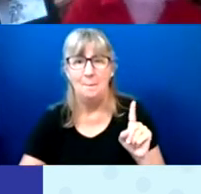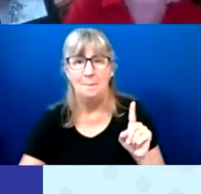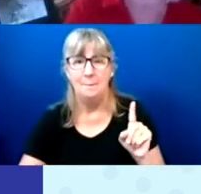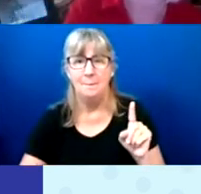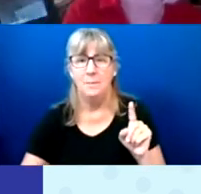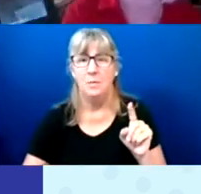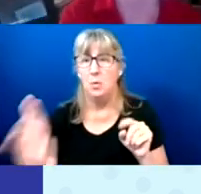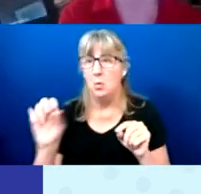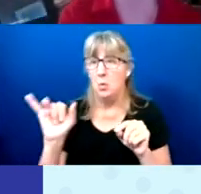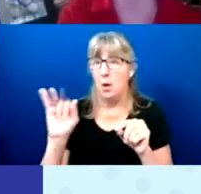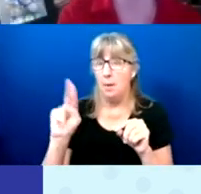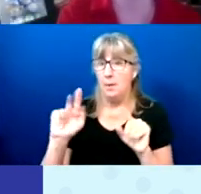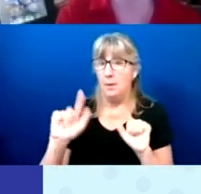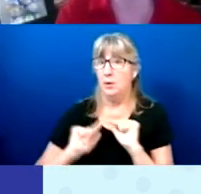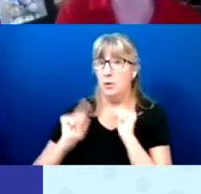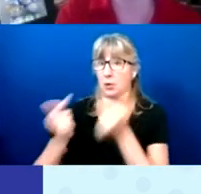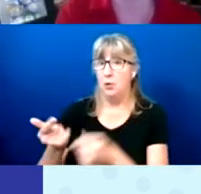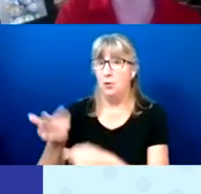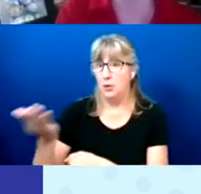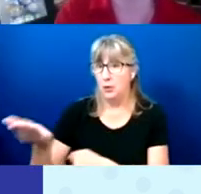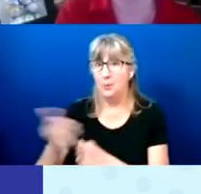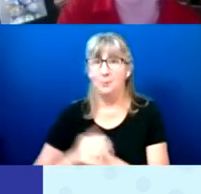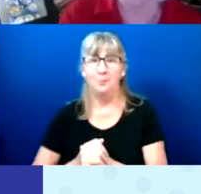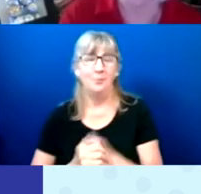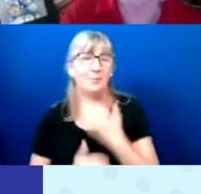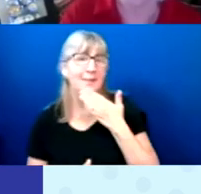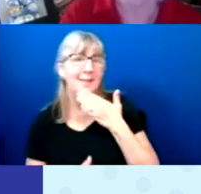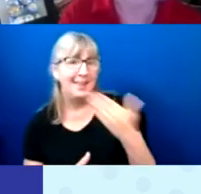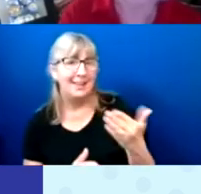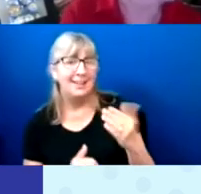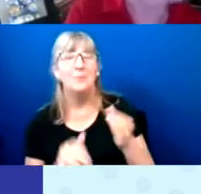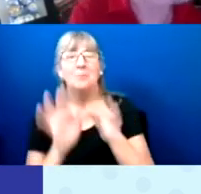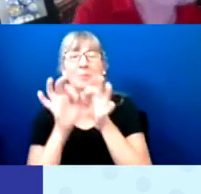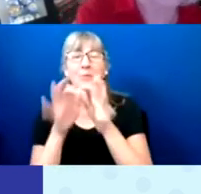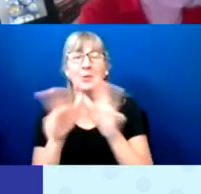to you. Thank you very much, Essie, and Diana.